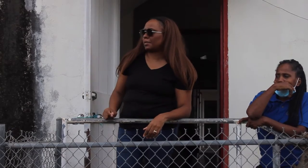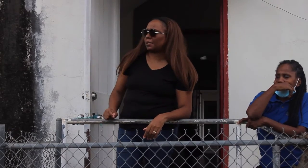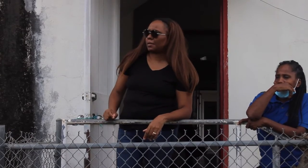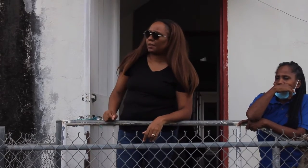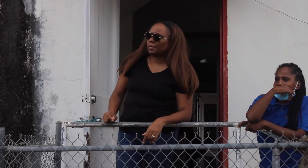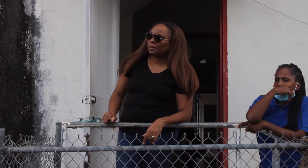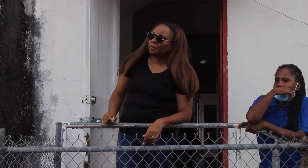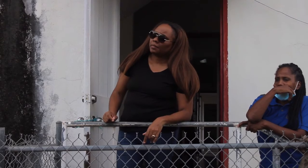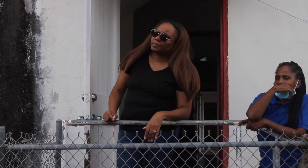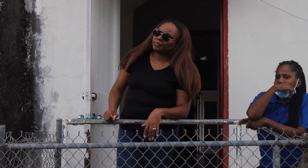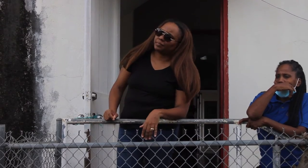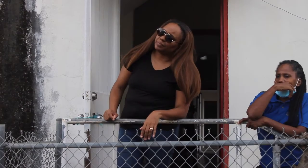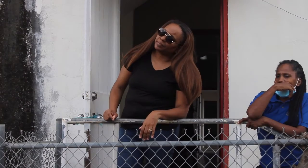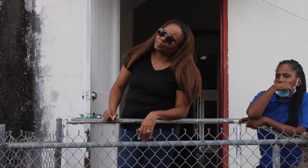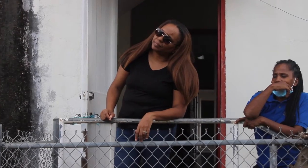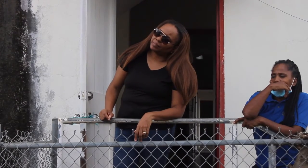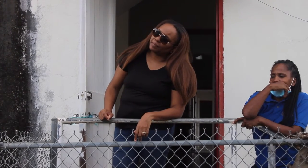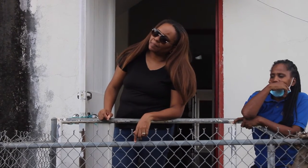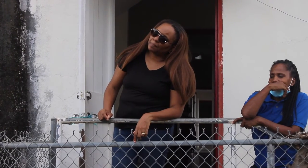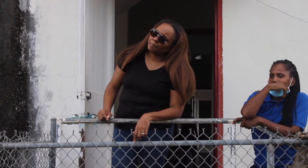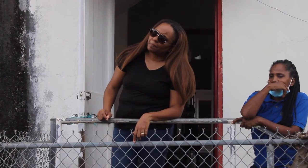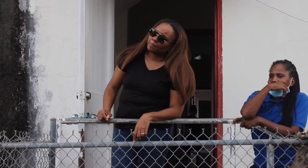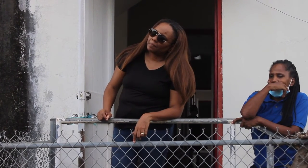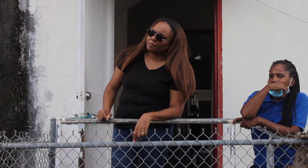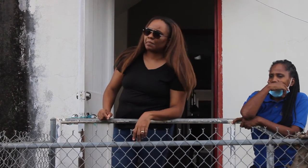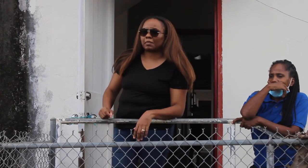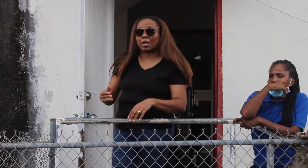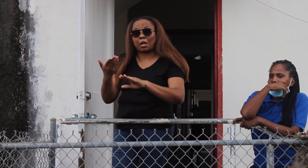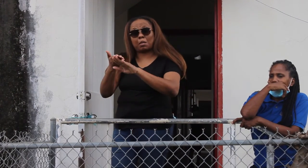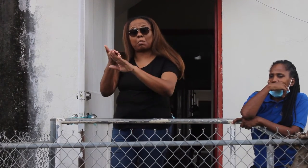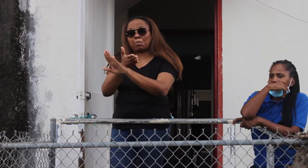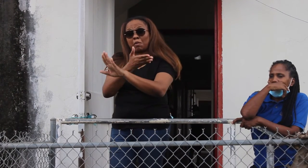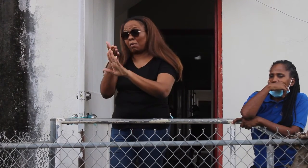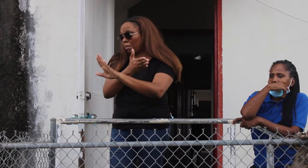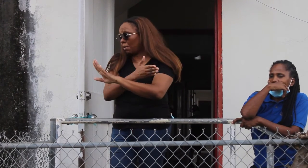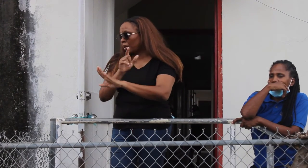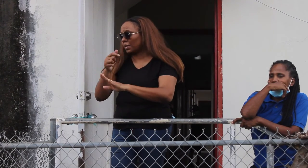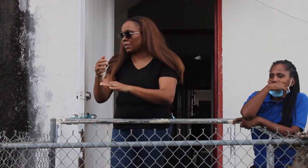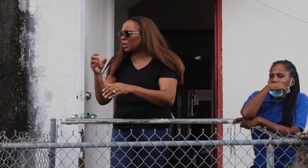also the preparation of our bed to remove